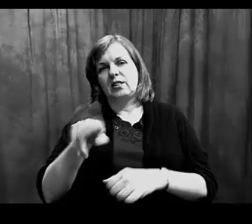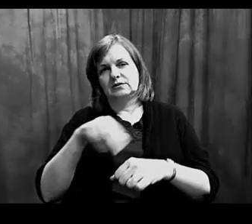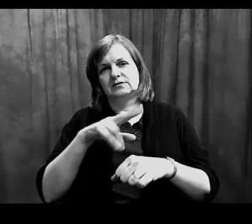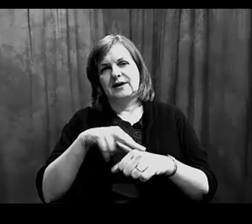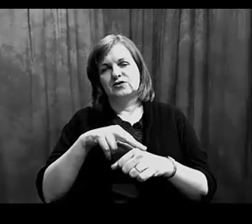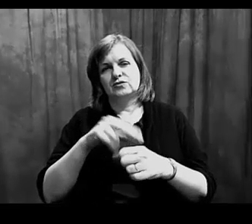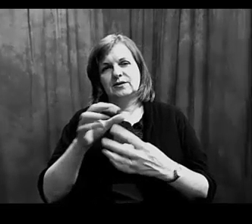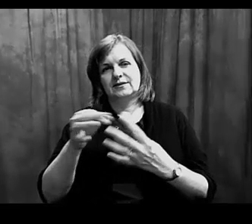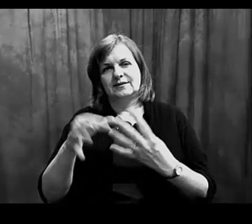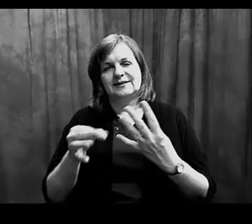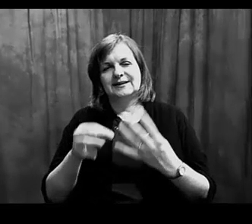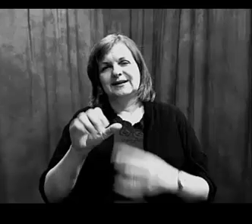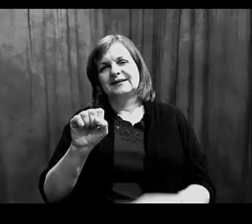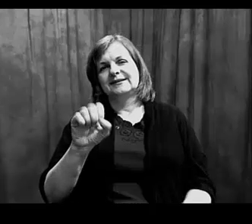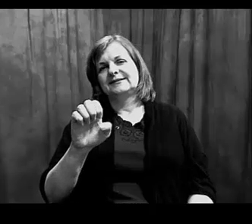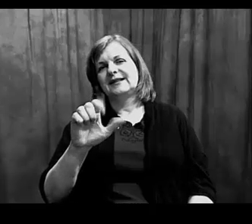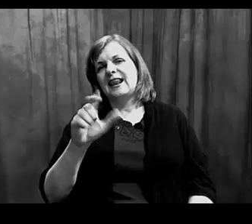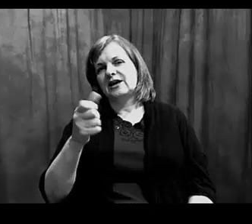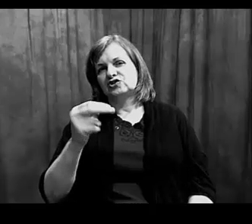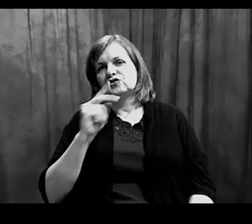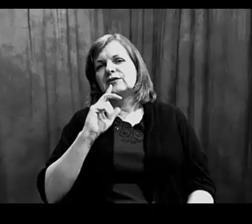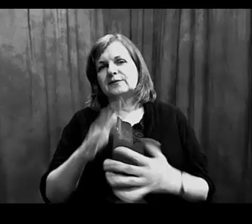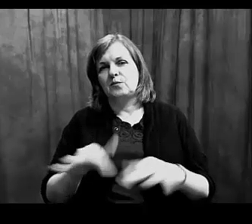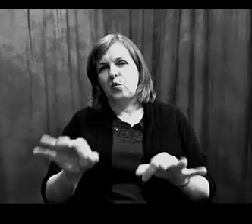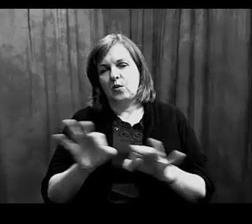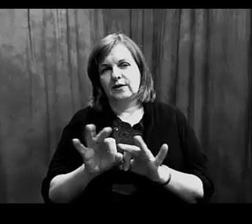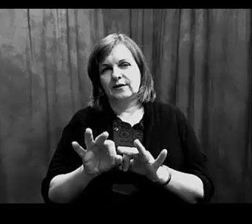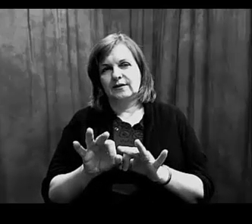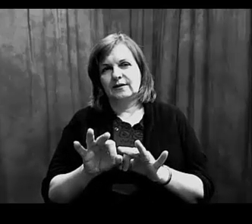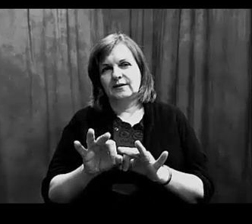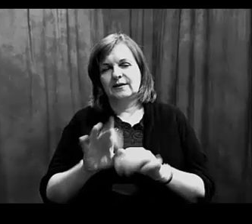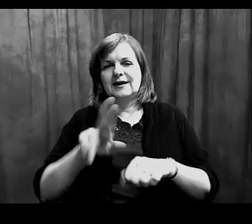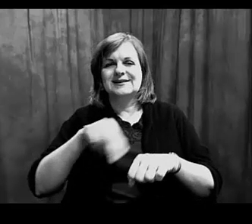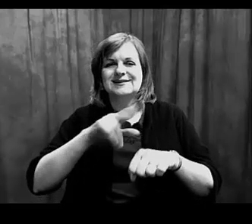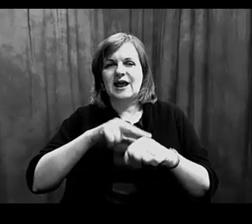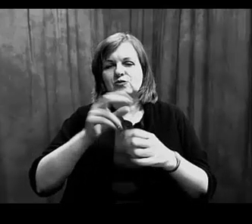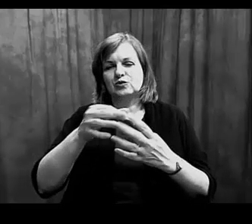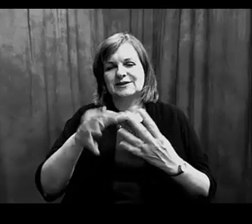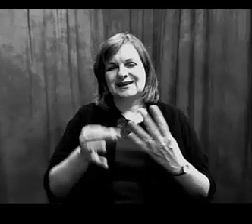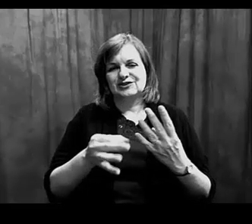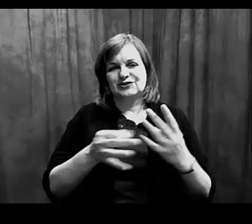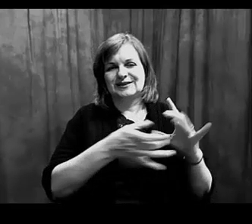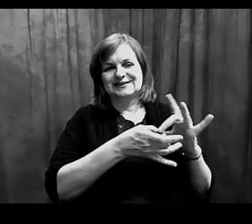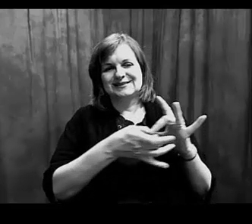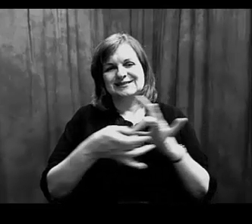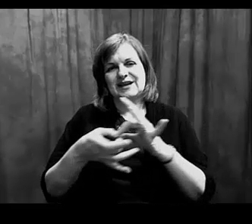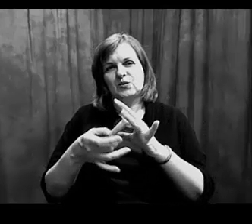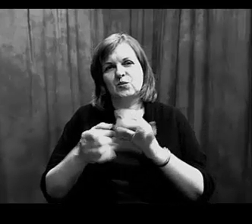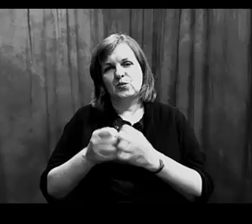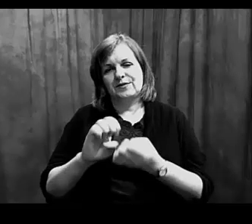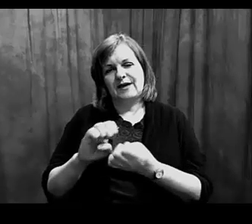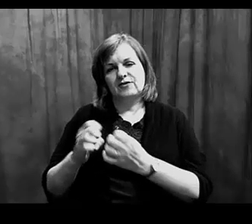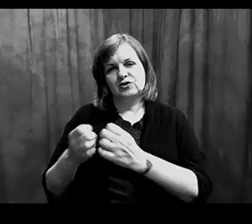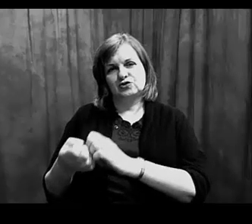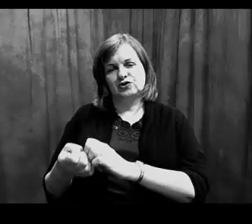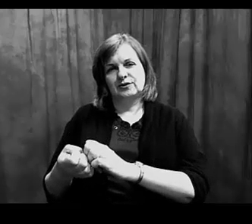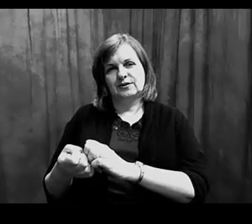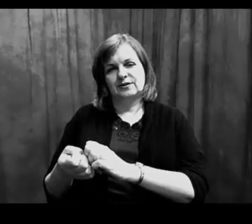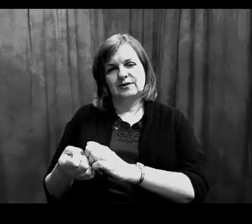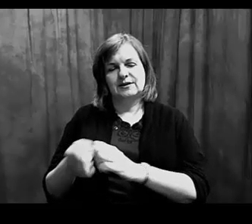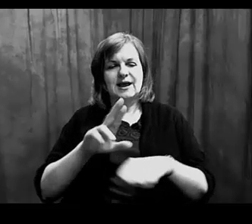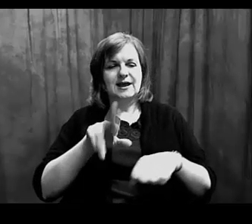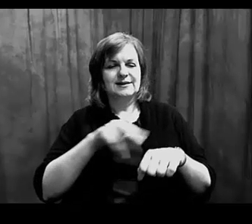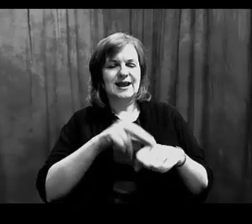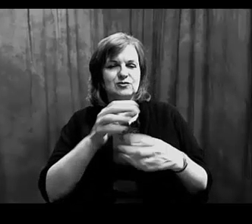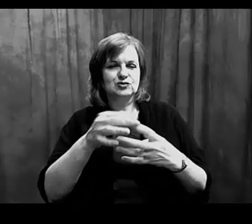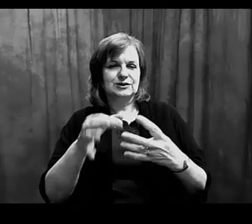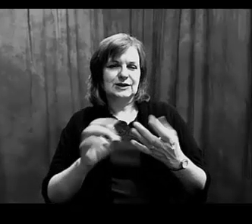who you are related -- but then we also look at even though you are related -- how are you different?